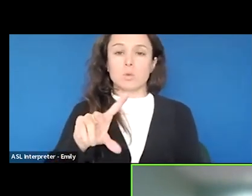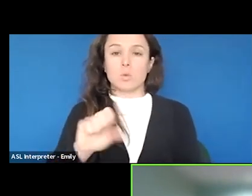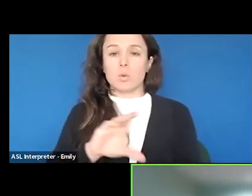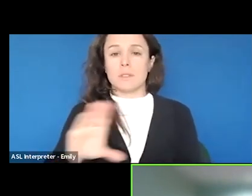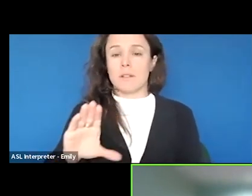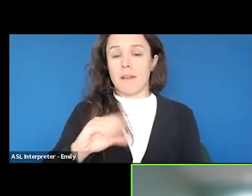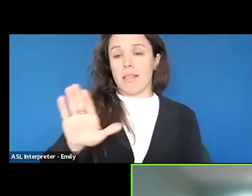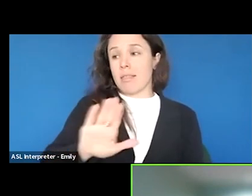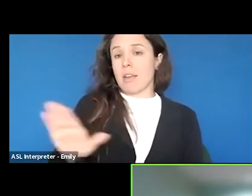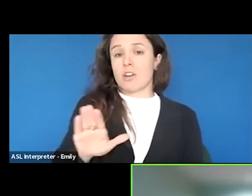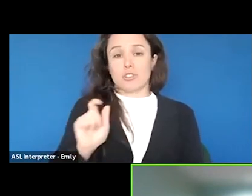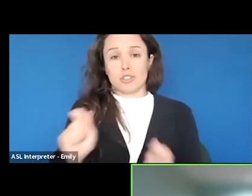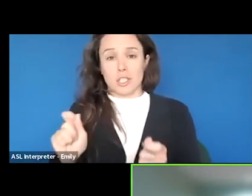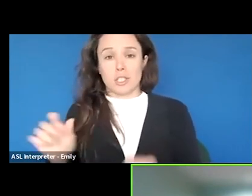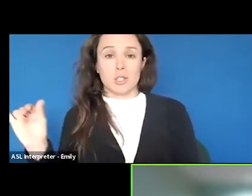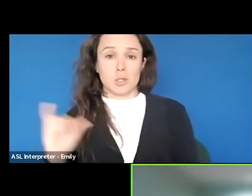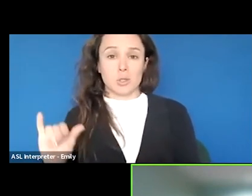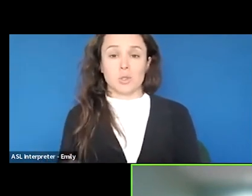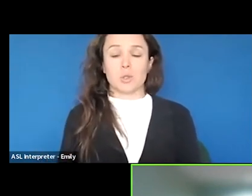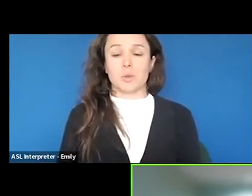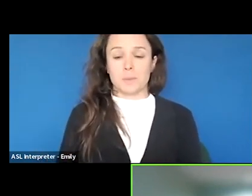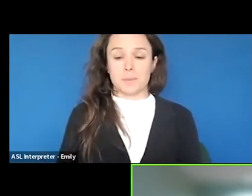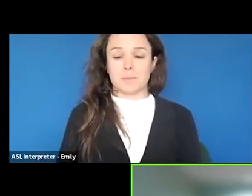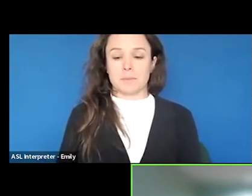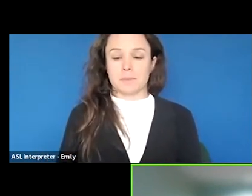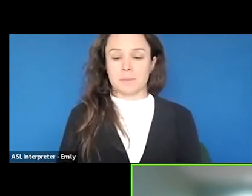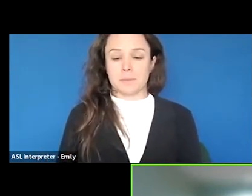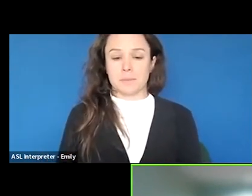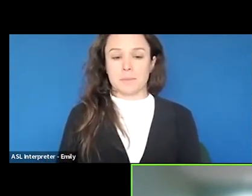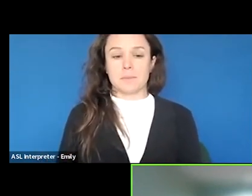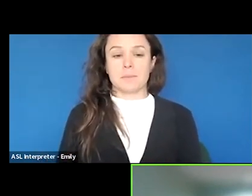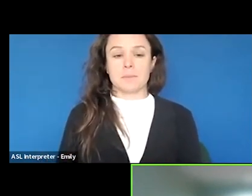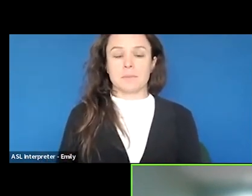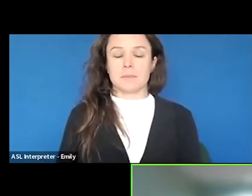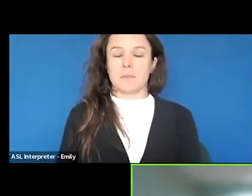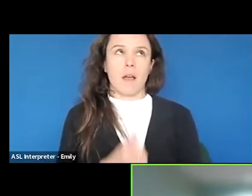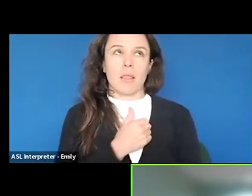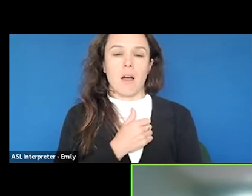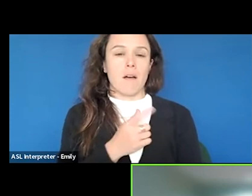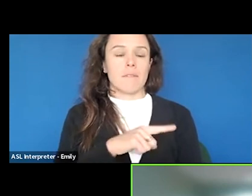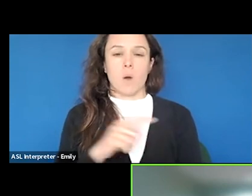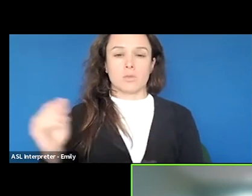So I really love your analogies here that we might be on